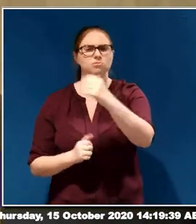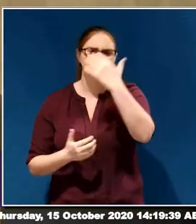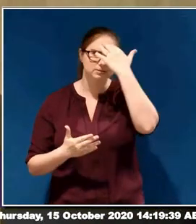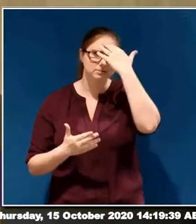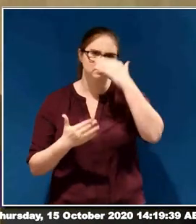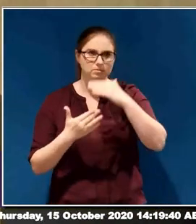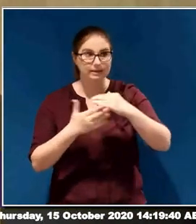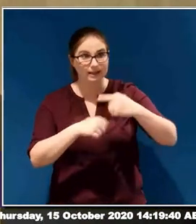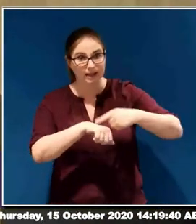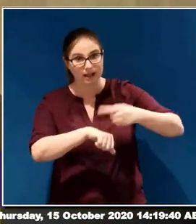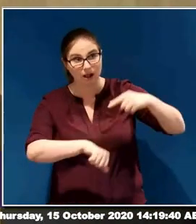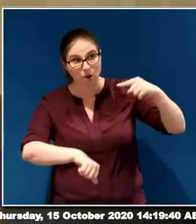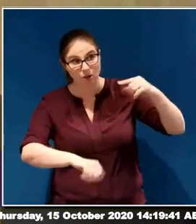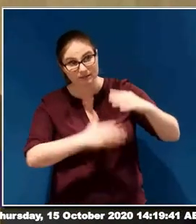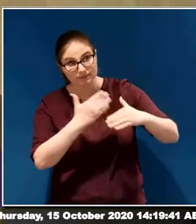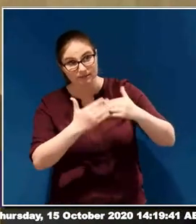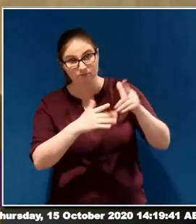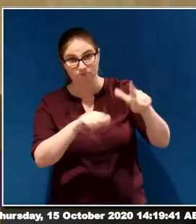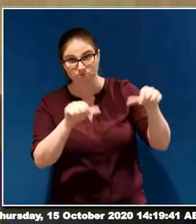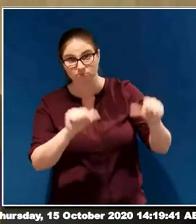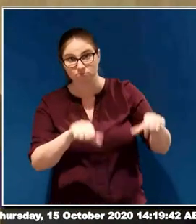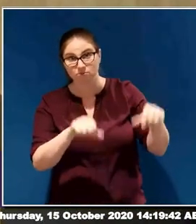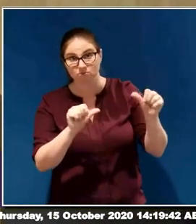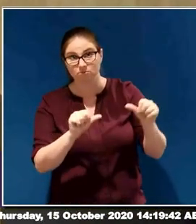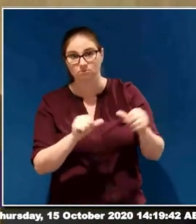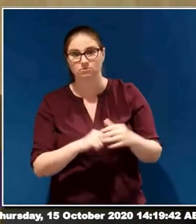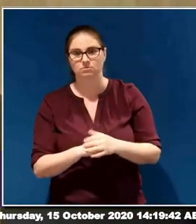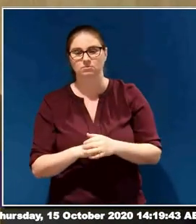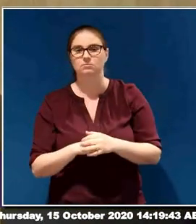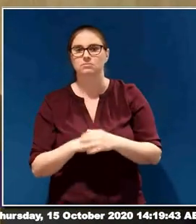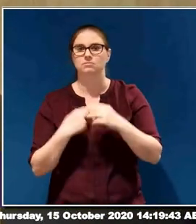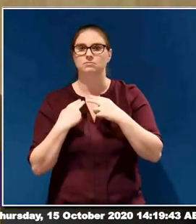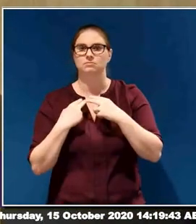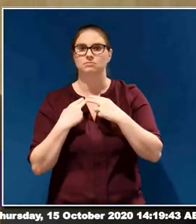Usually 20 days. So right towards the end? Usually.